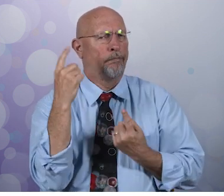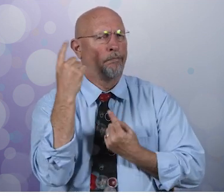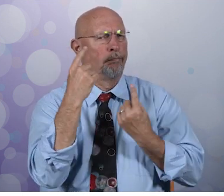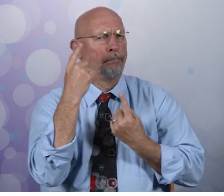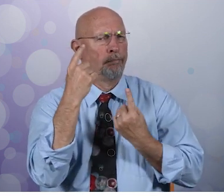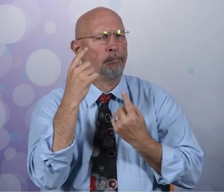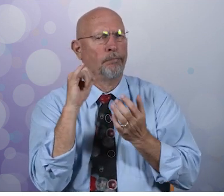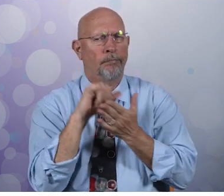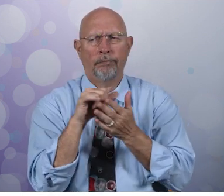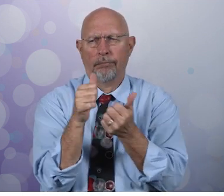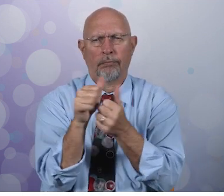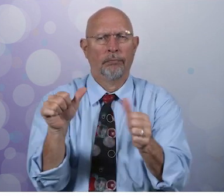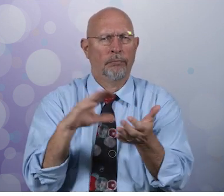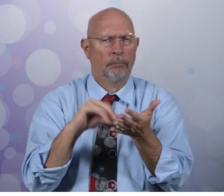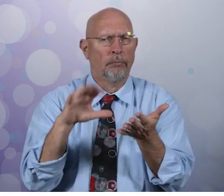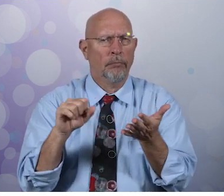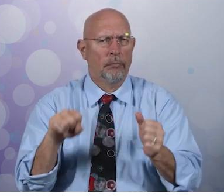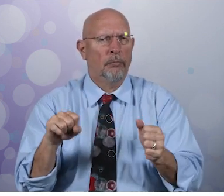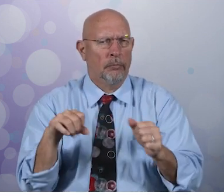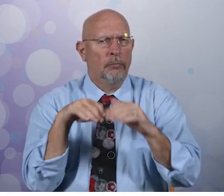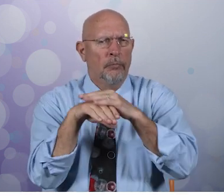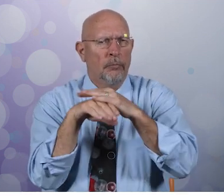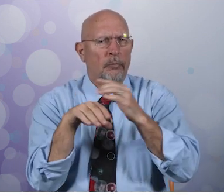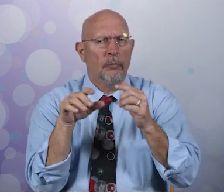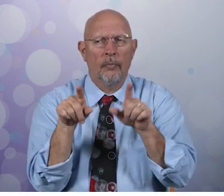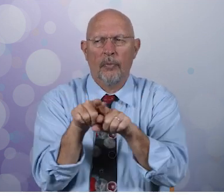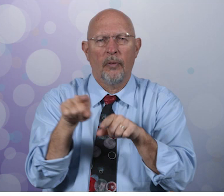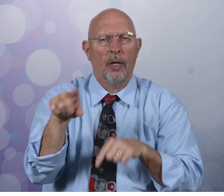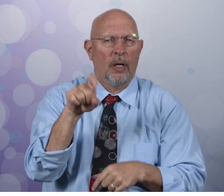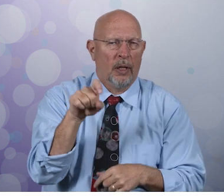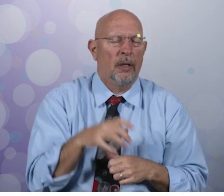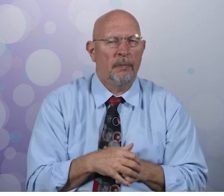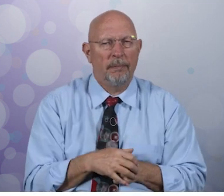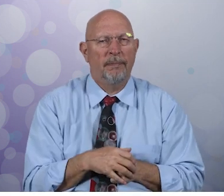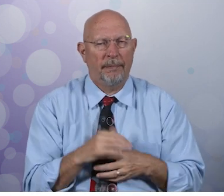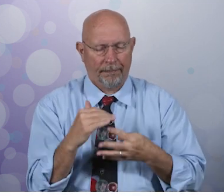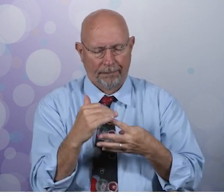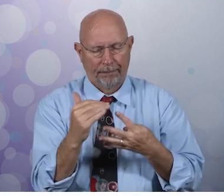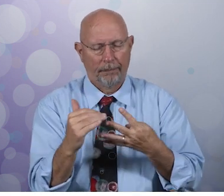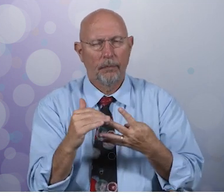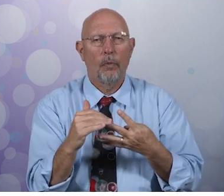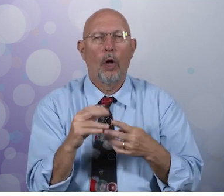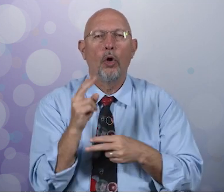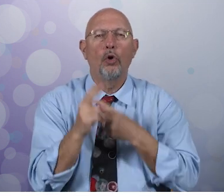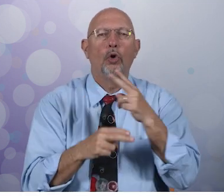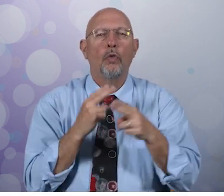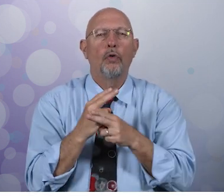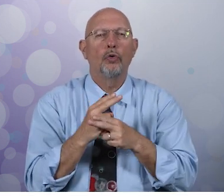that any student could have access to as needed. In Universal Tools, considerations and features